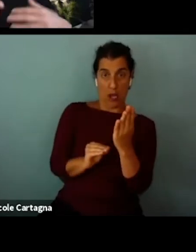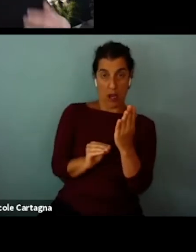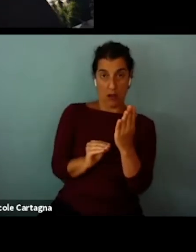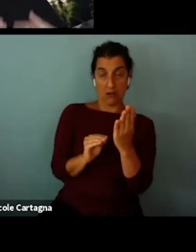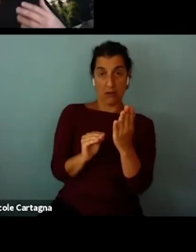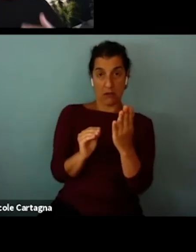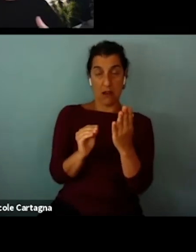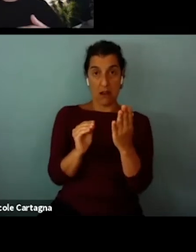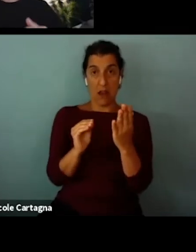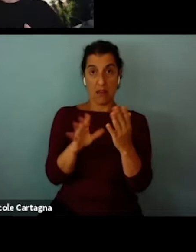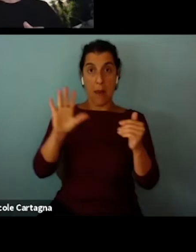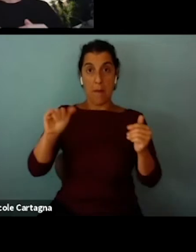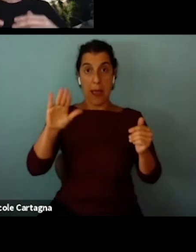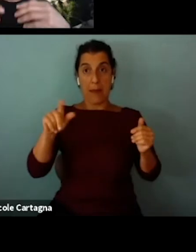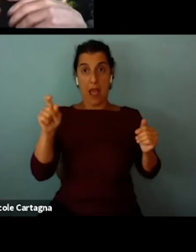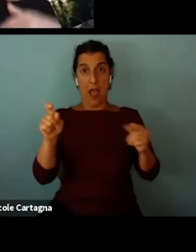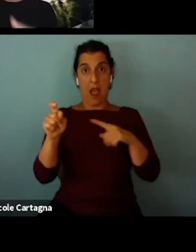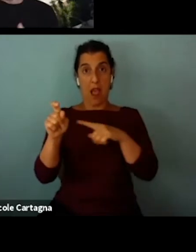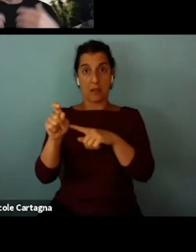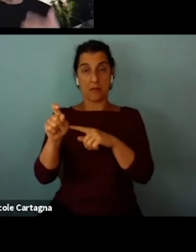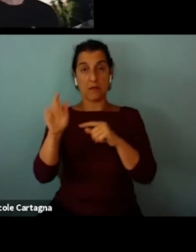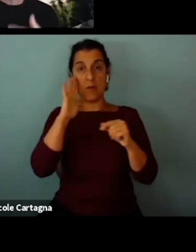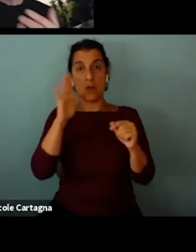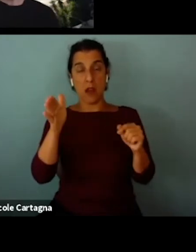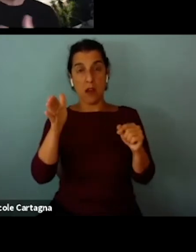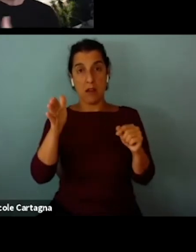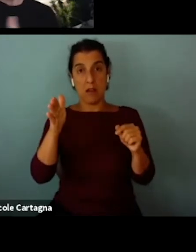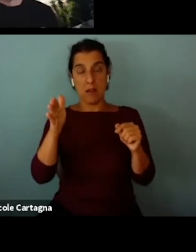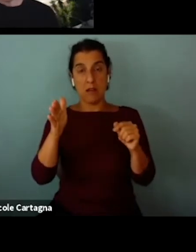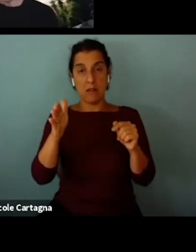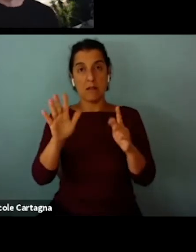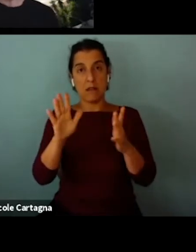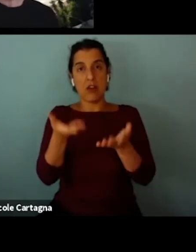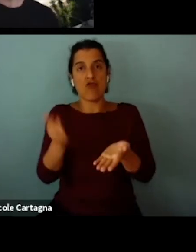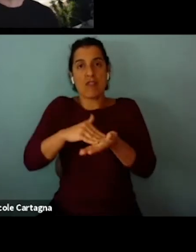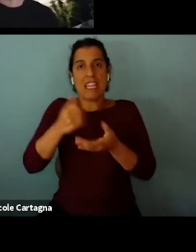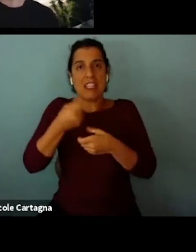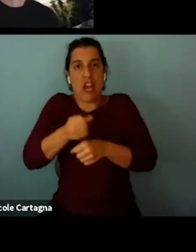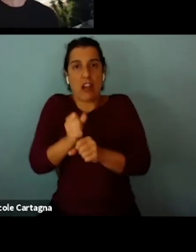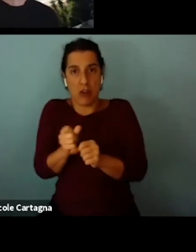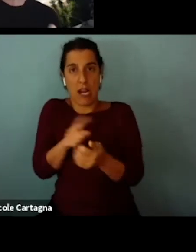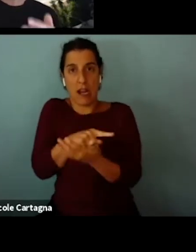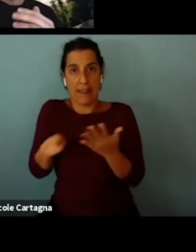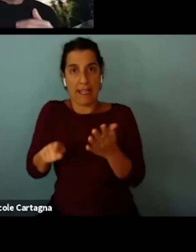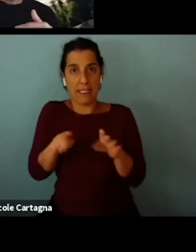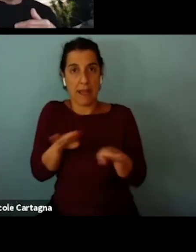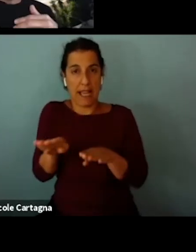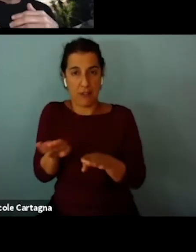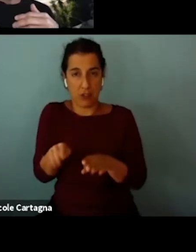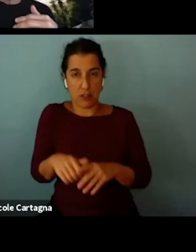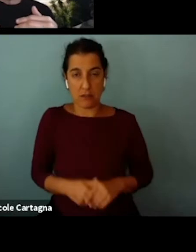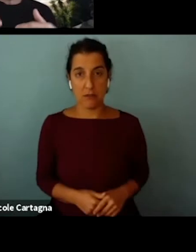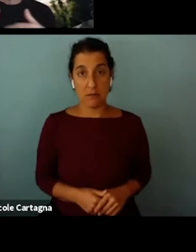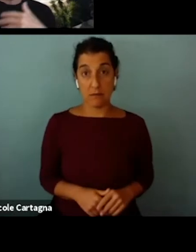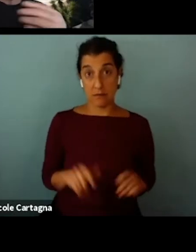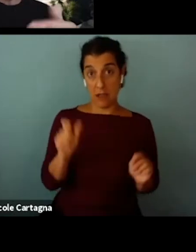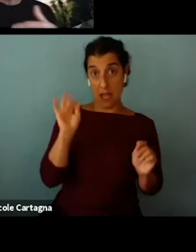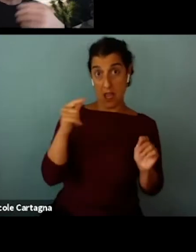baby x will regenerate these behaviors and if we're able to get statistically